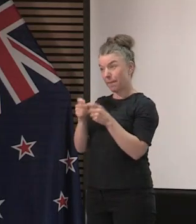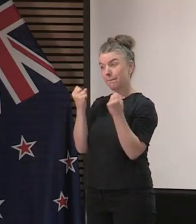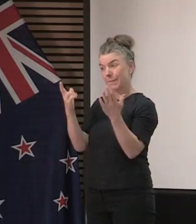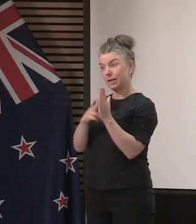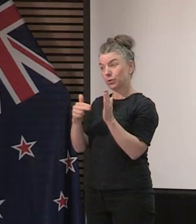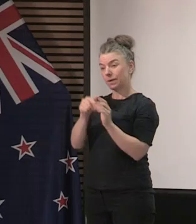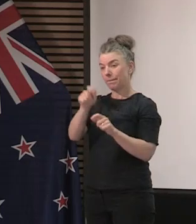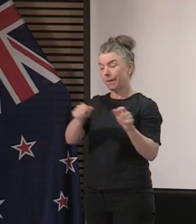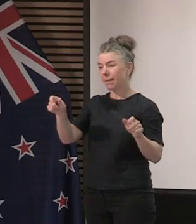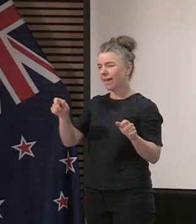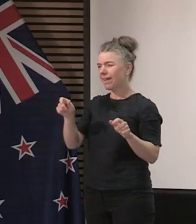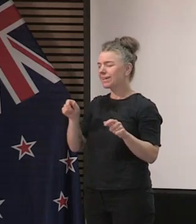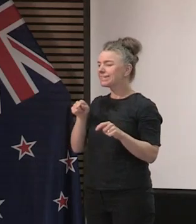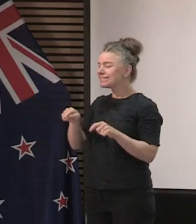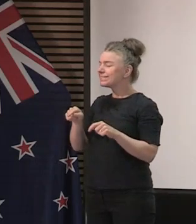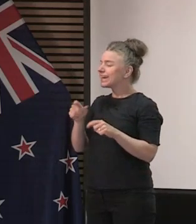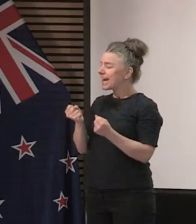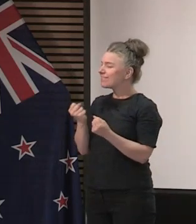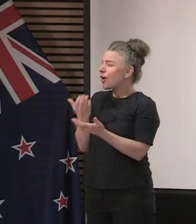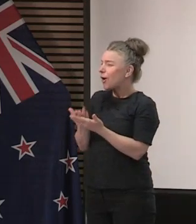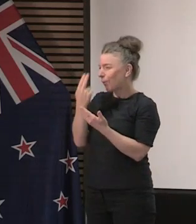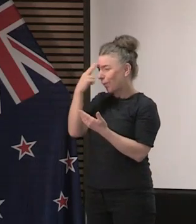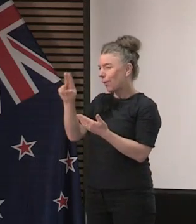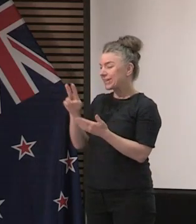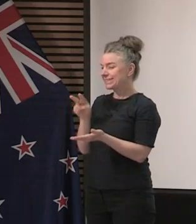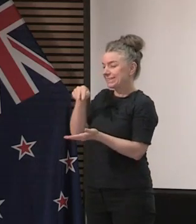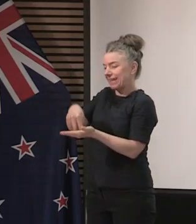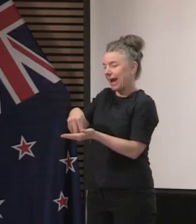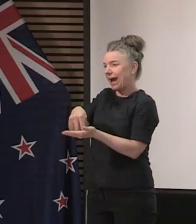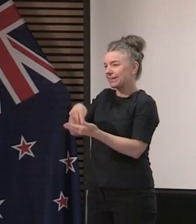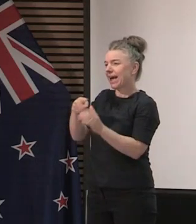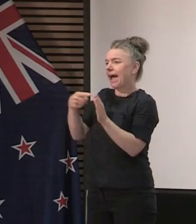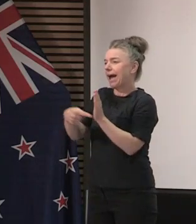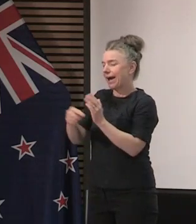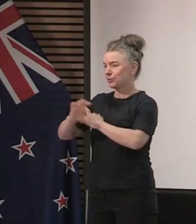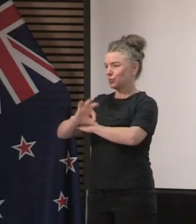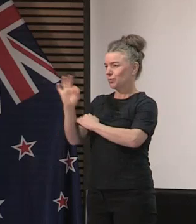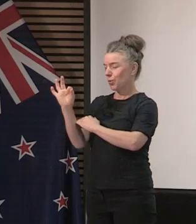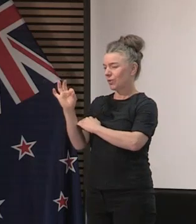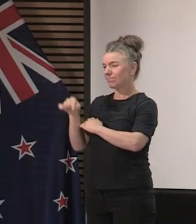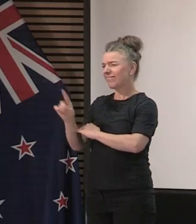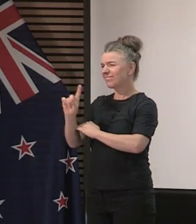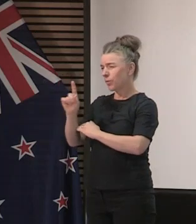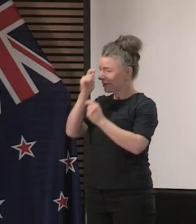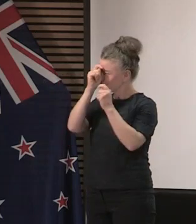be one of many New Zealanders who will take part in an initiative called Stand At